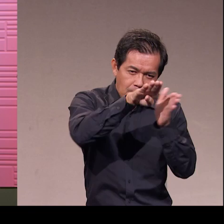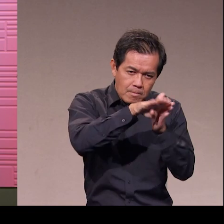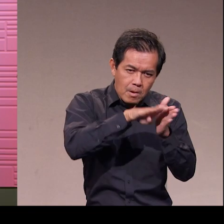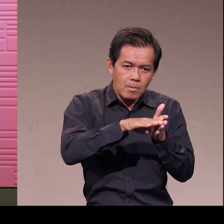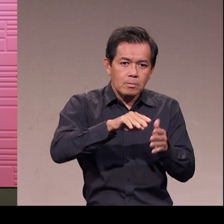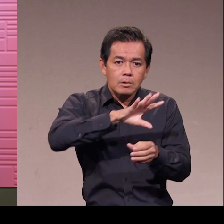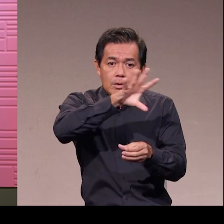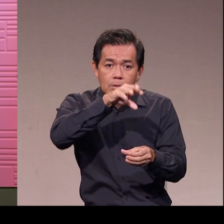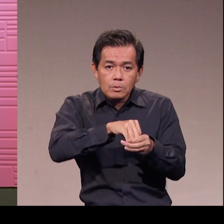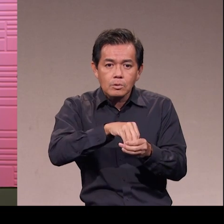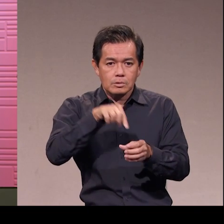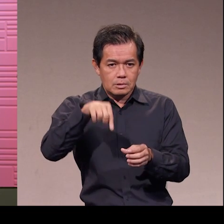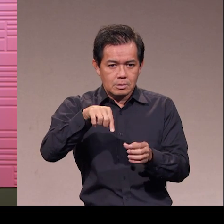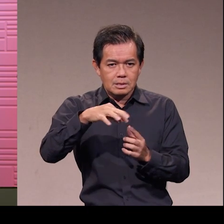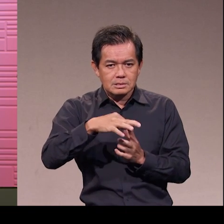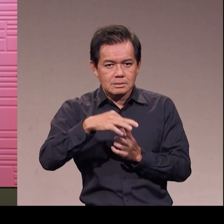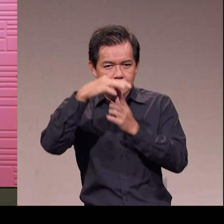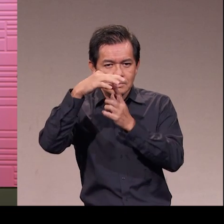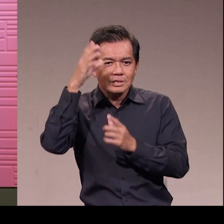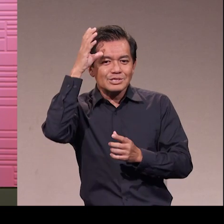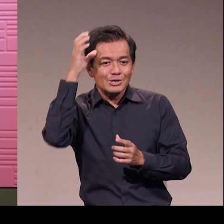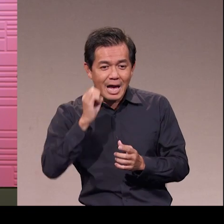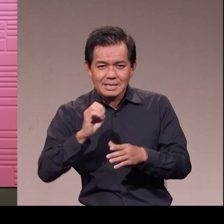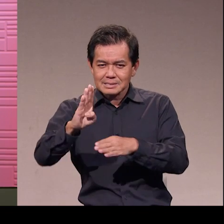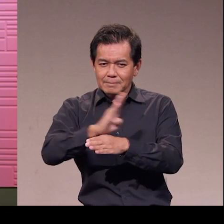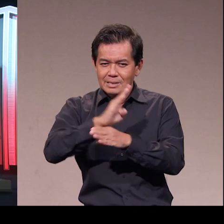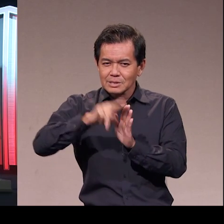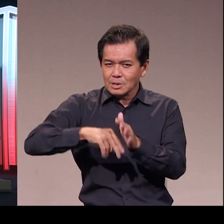They were enterprising and they built their businesses,